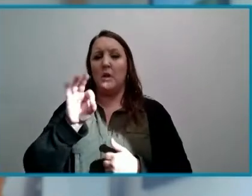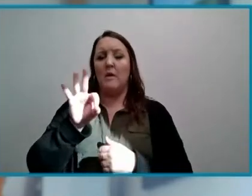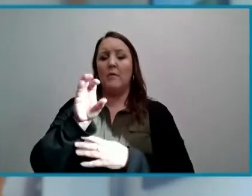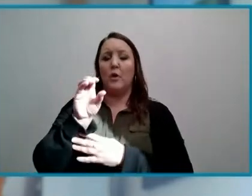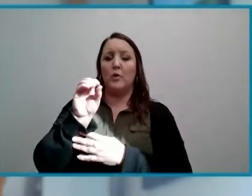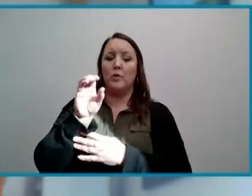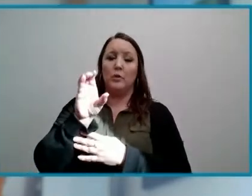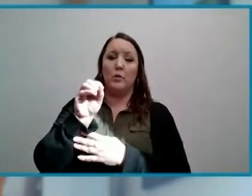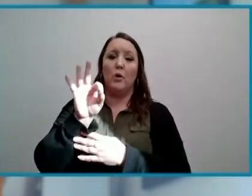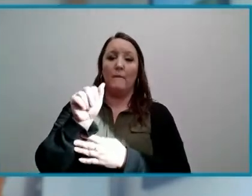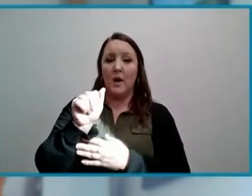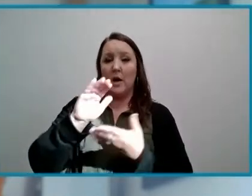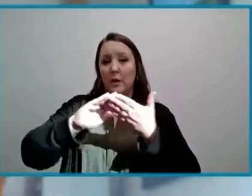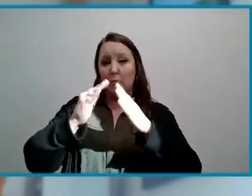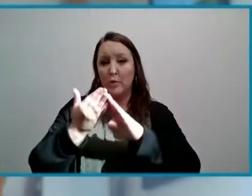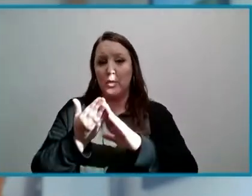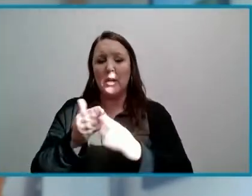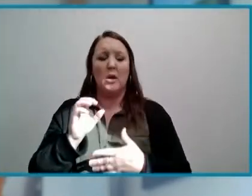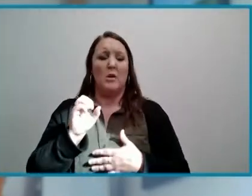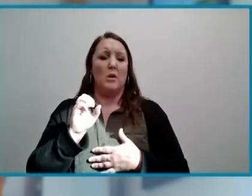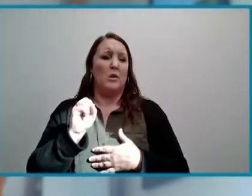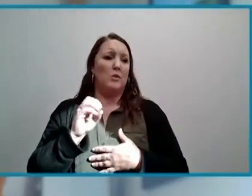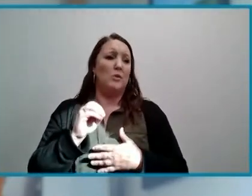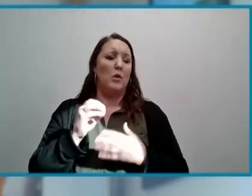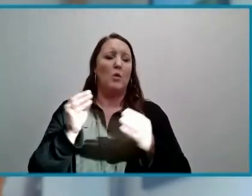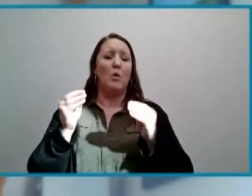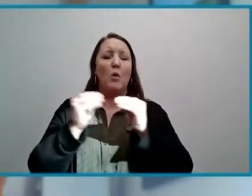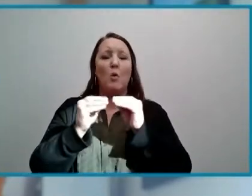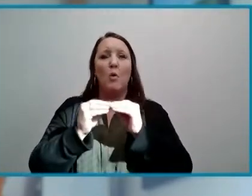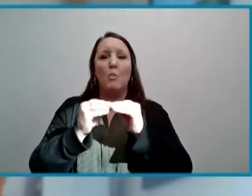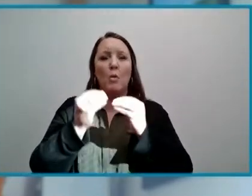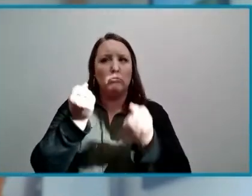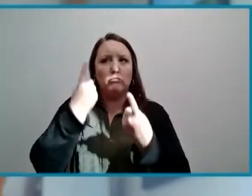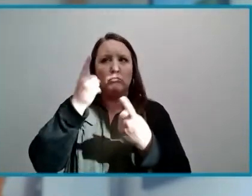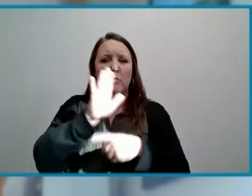so just being much more in tune to what those needs are and then helping to